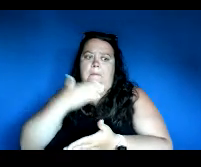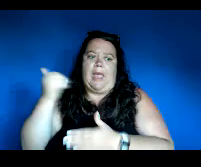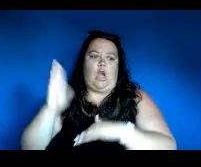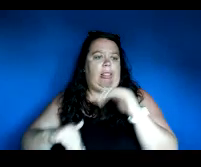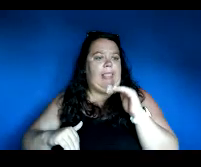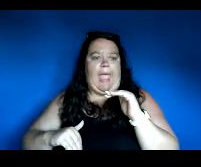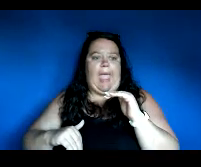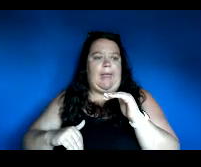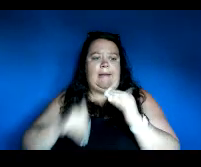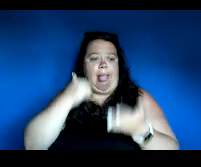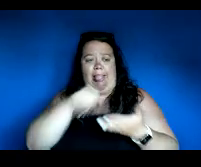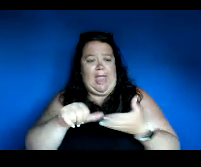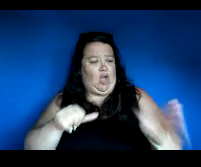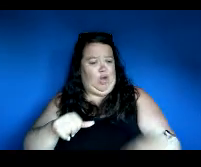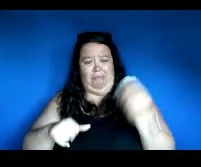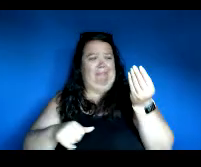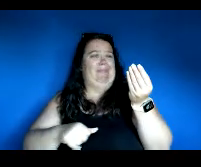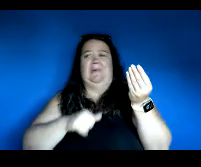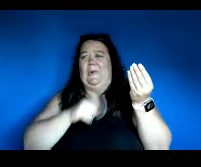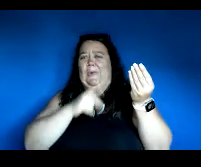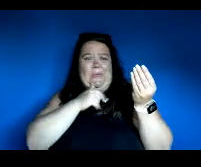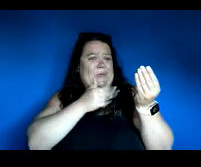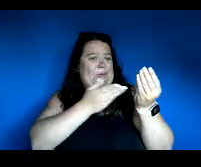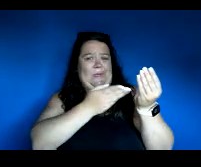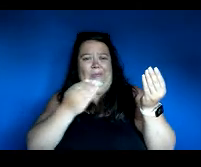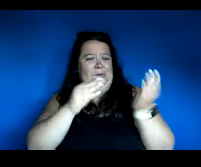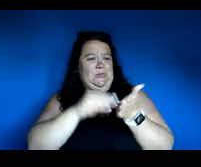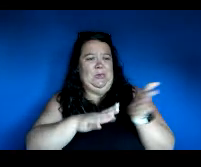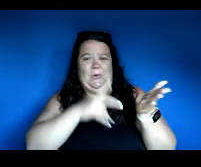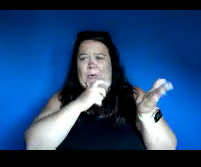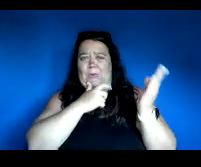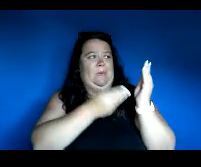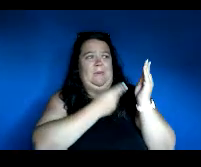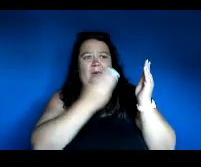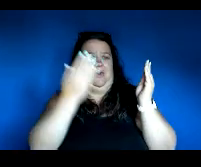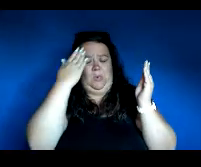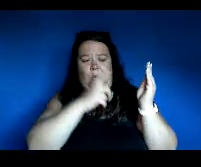a letter out of the blue, and nobody ever talks to them, because then that's also where, I think,